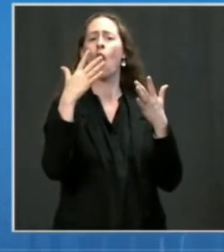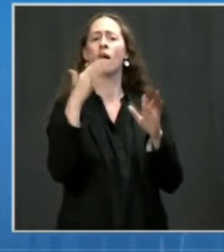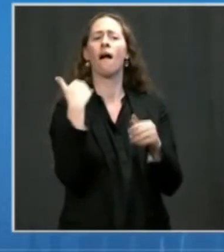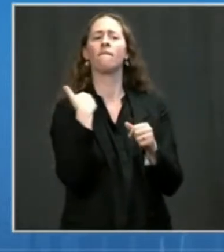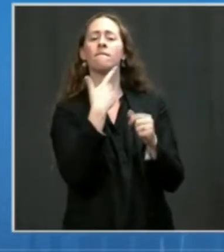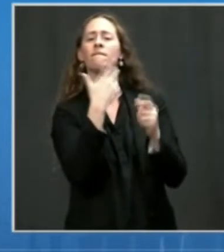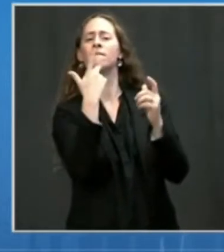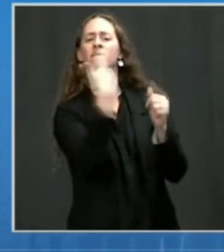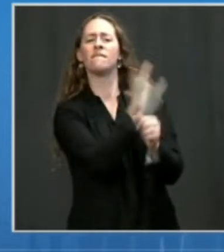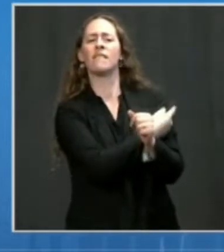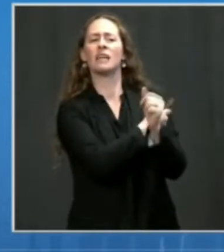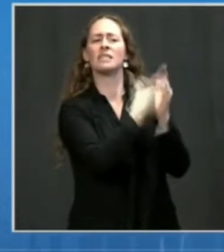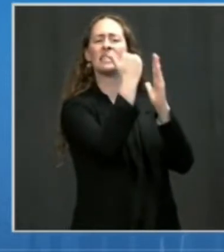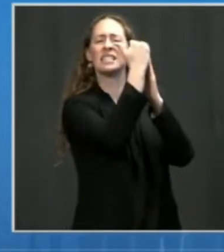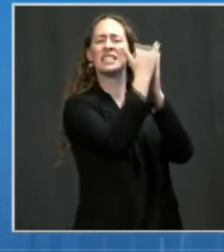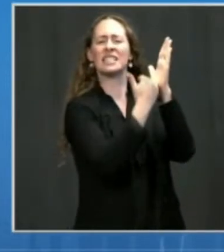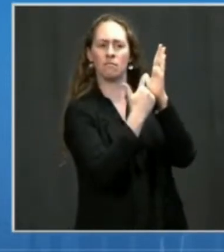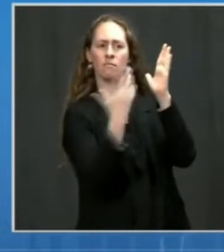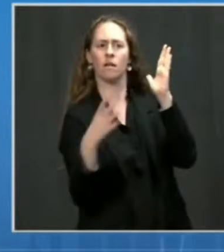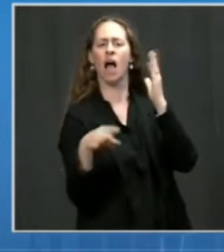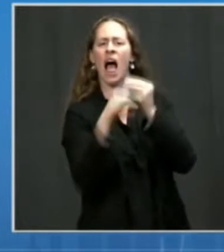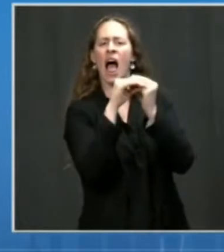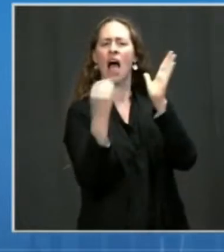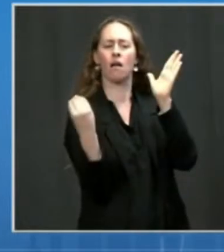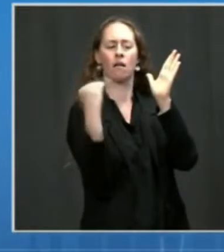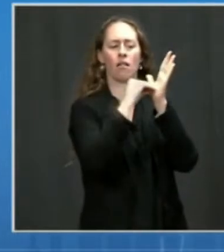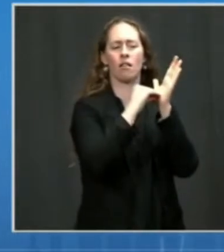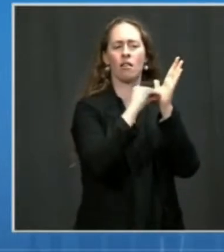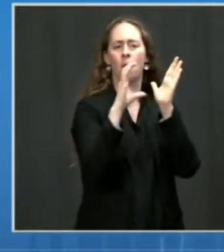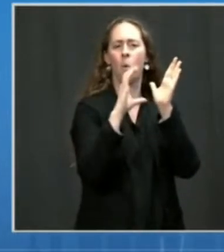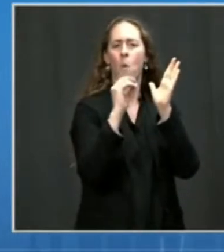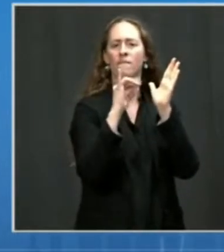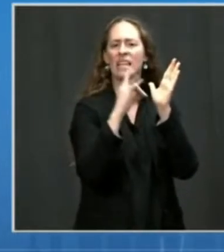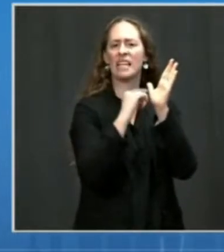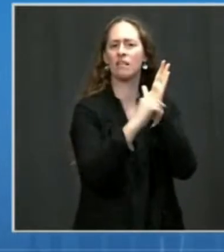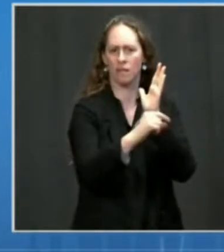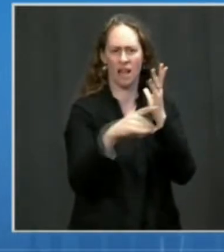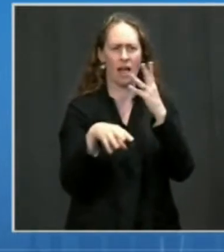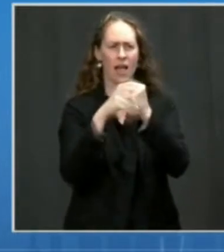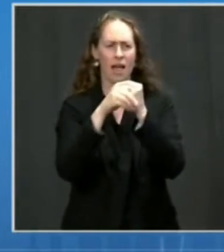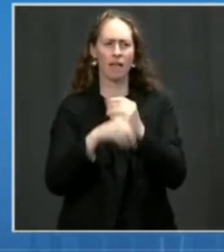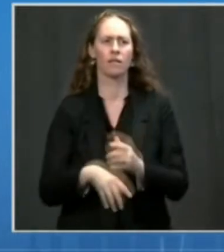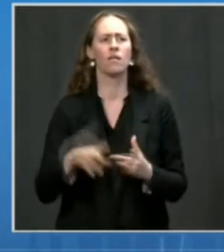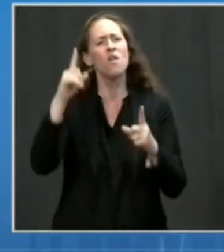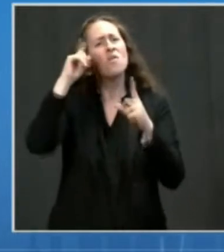WILL ADD COVID-19 VACCINATION TO THE LIST OF REQUIRED